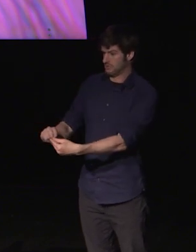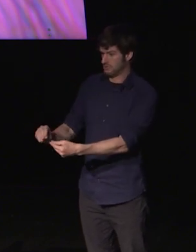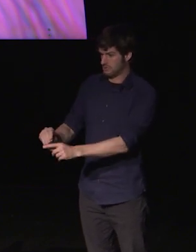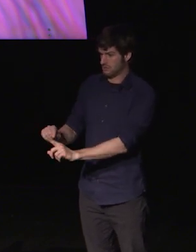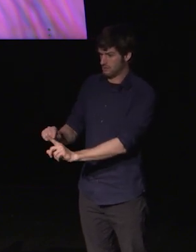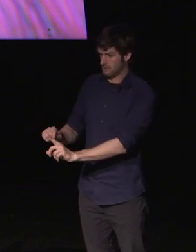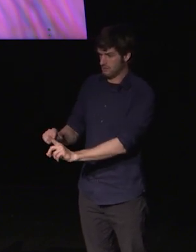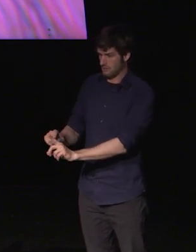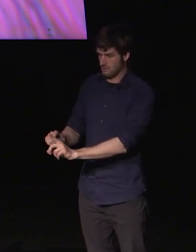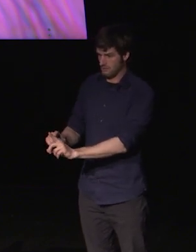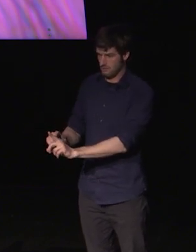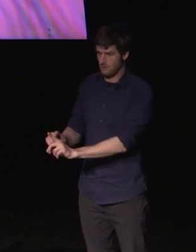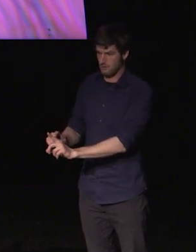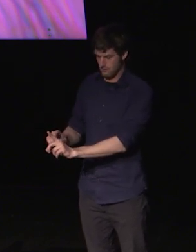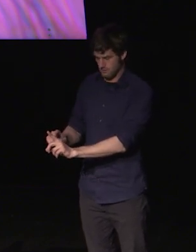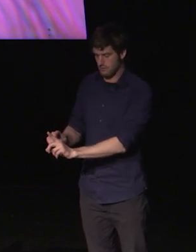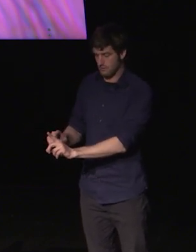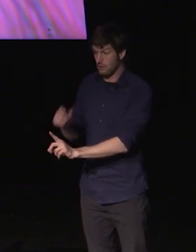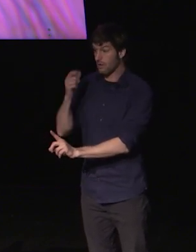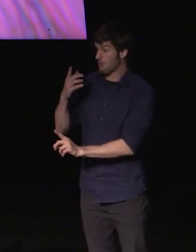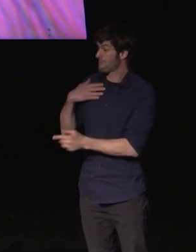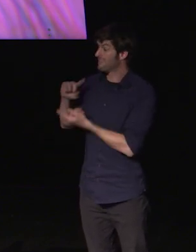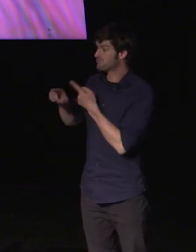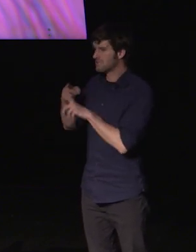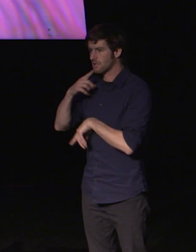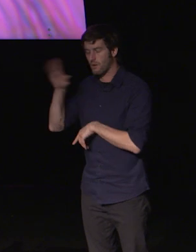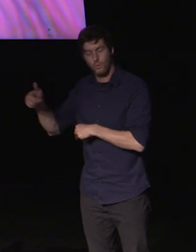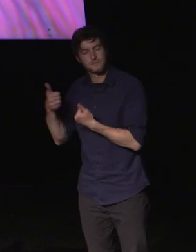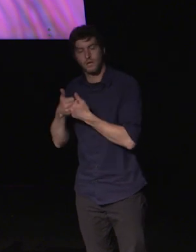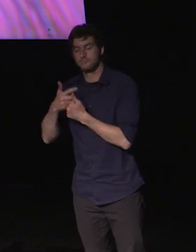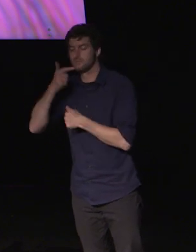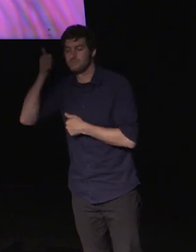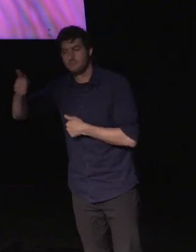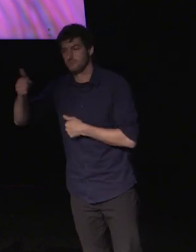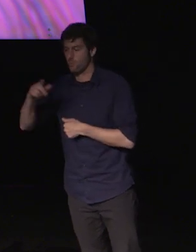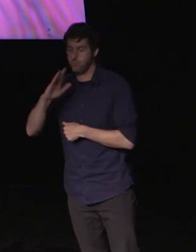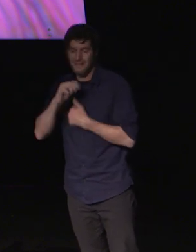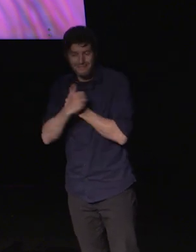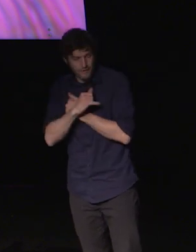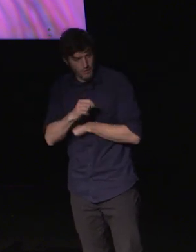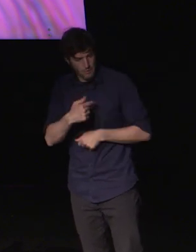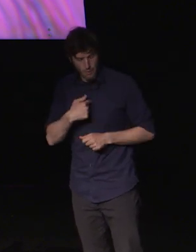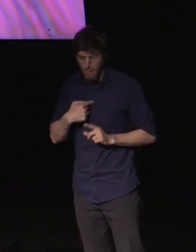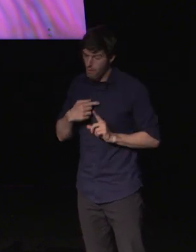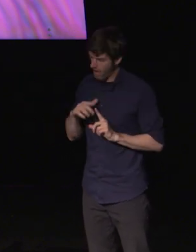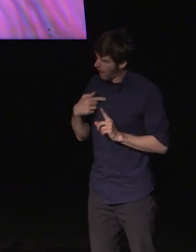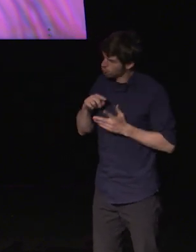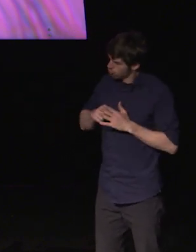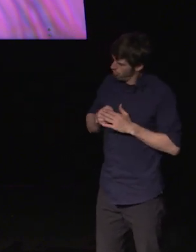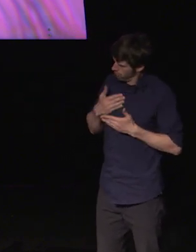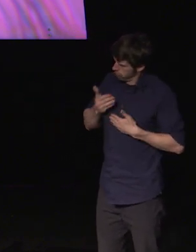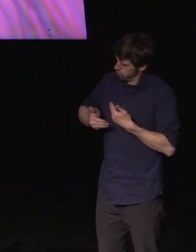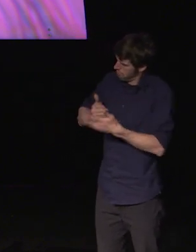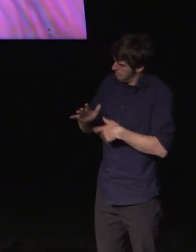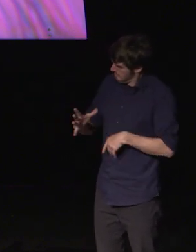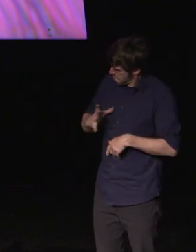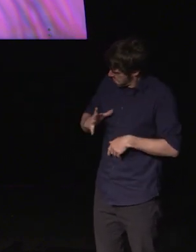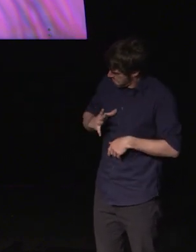that it was a game that I should love and I started to. It was fine and then when you get into the menu system...